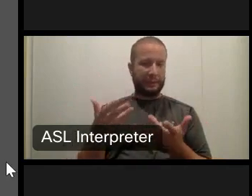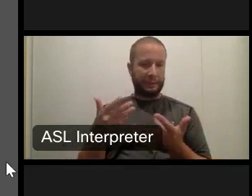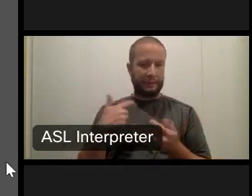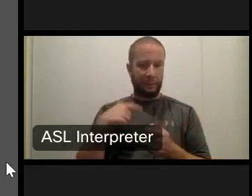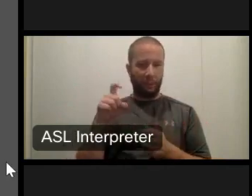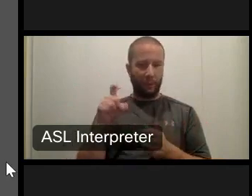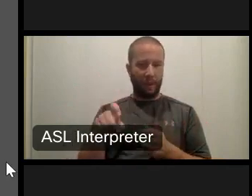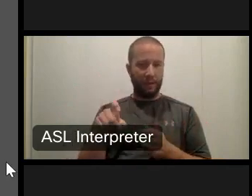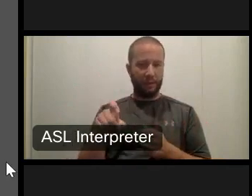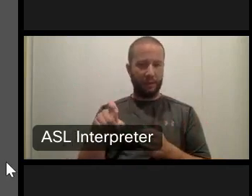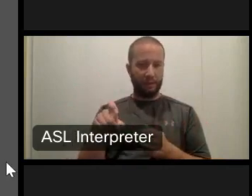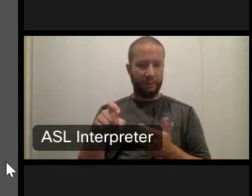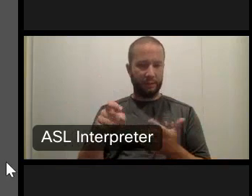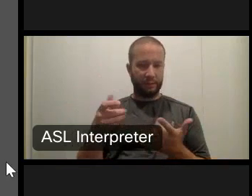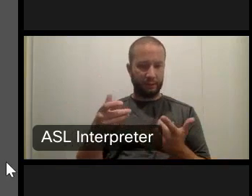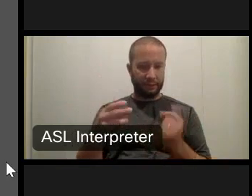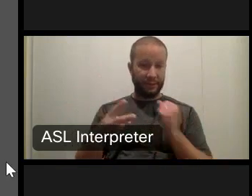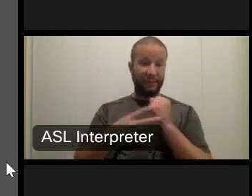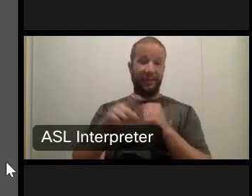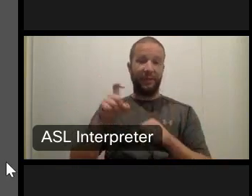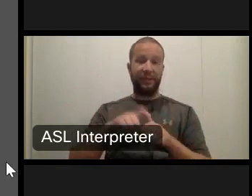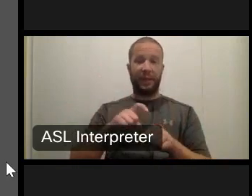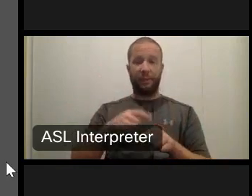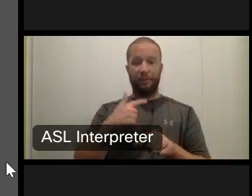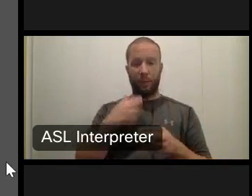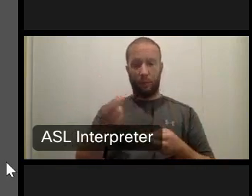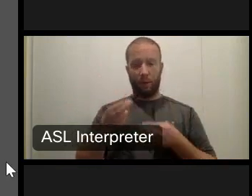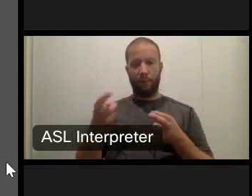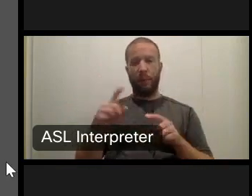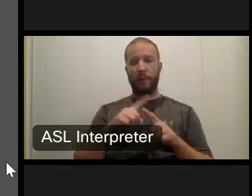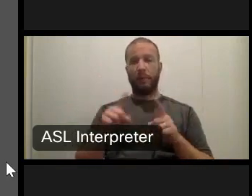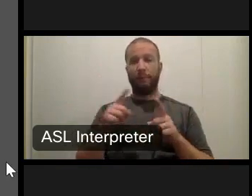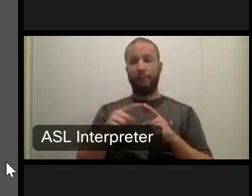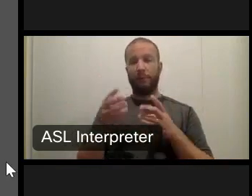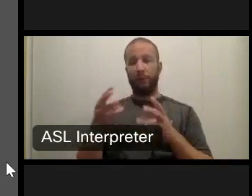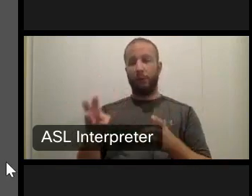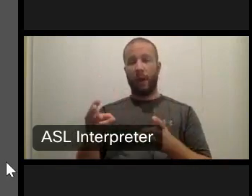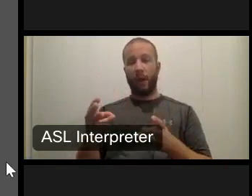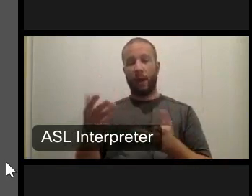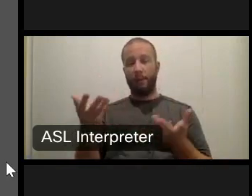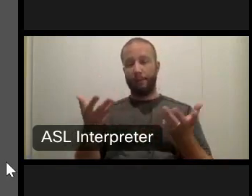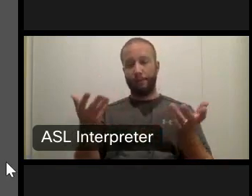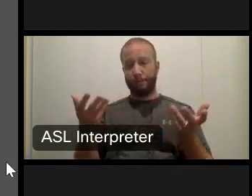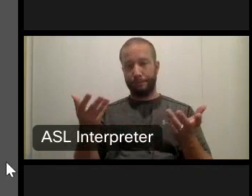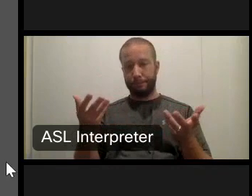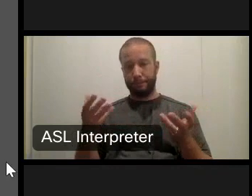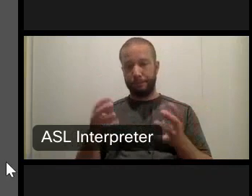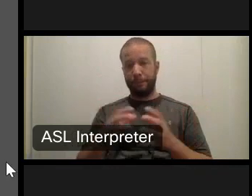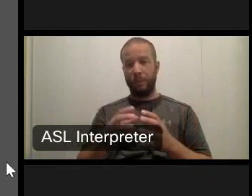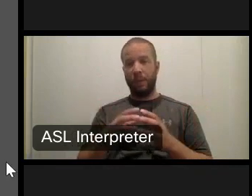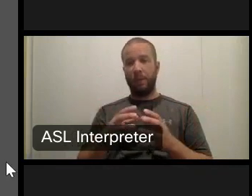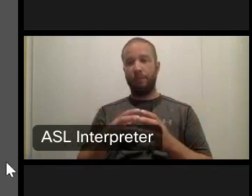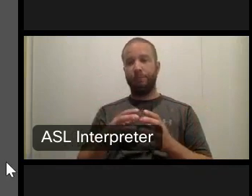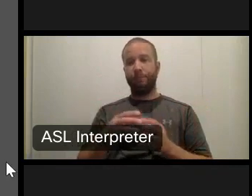um Saving Time the most uh as opposed to losing more time and I I know I've spoken to some people